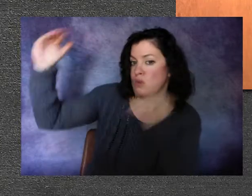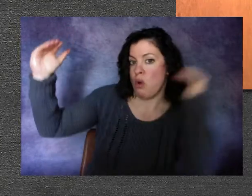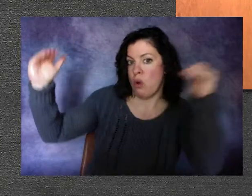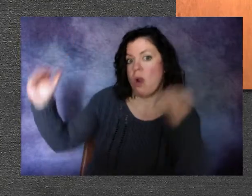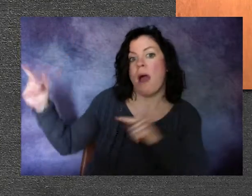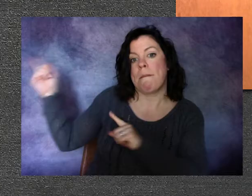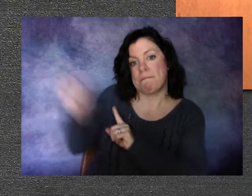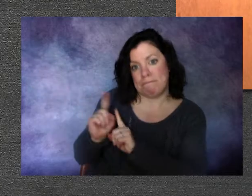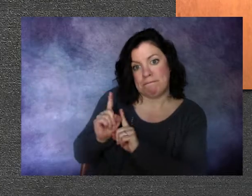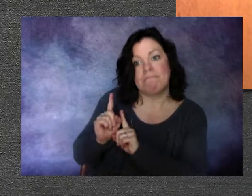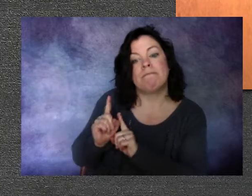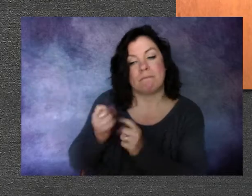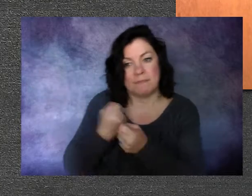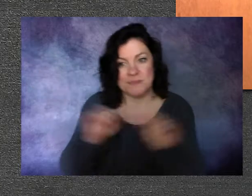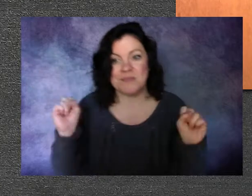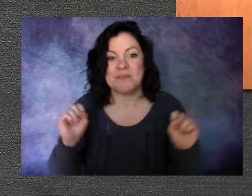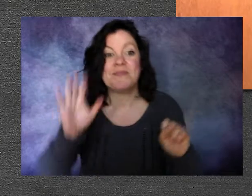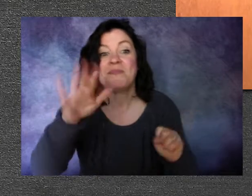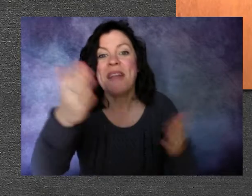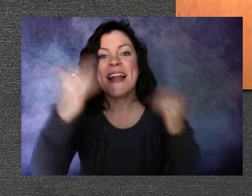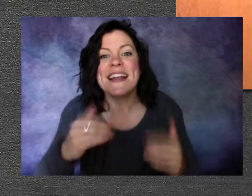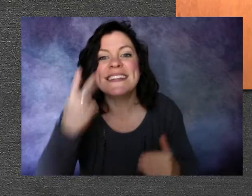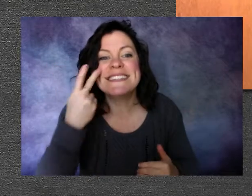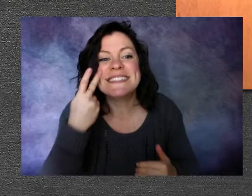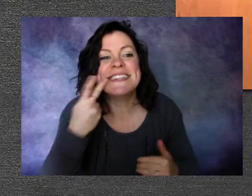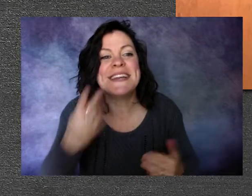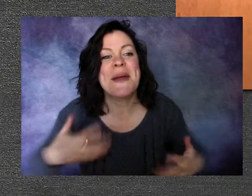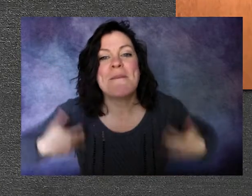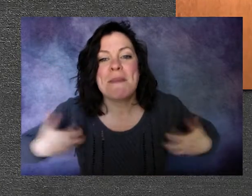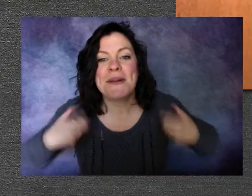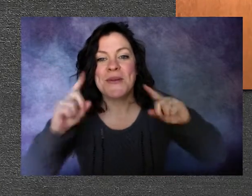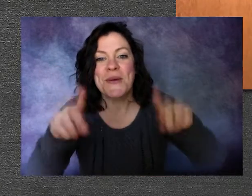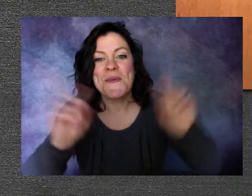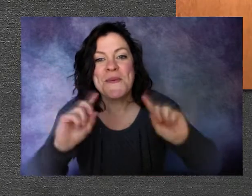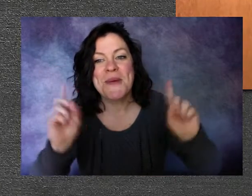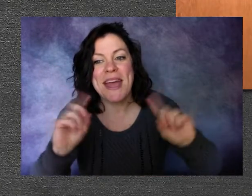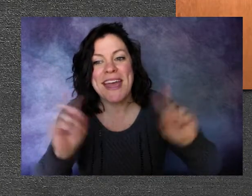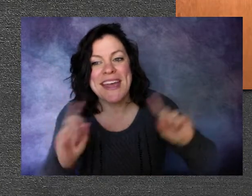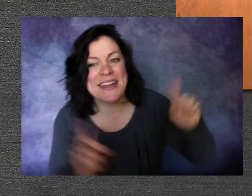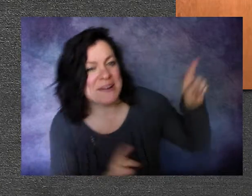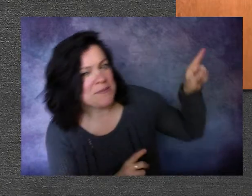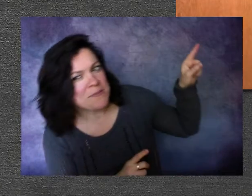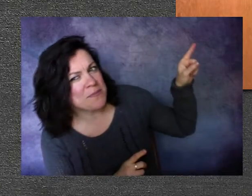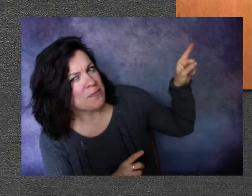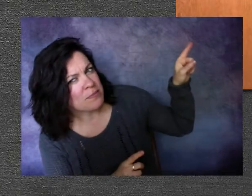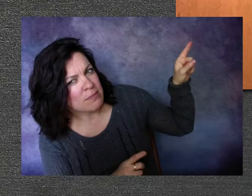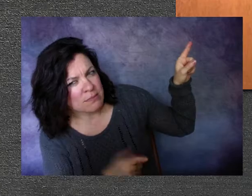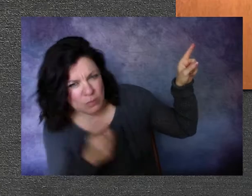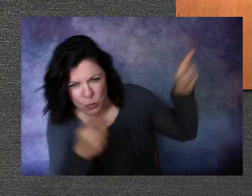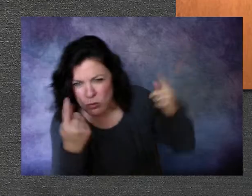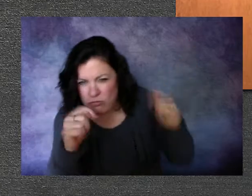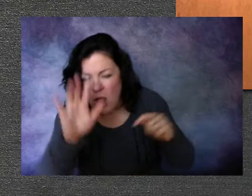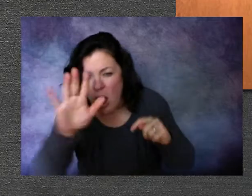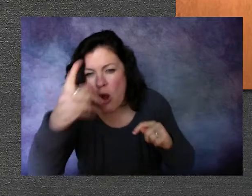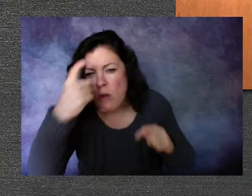Let's see where George is going to next. Ooh, all right, I need your super smart brains for this one!